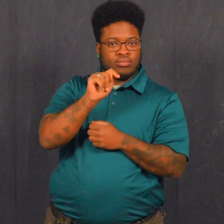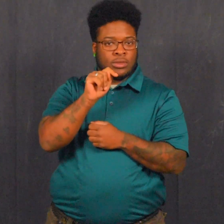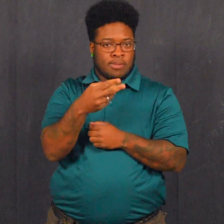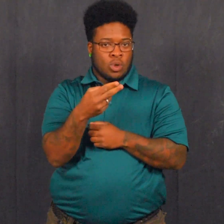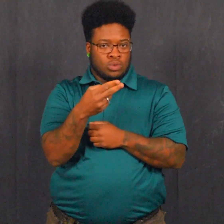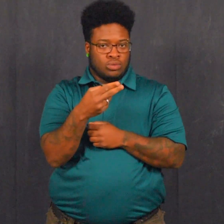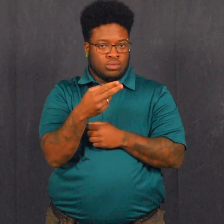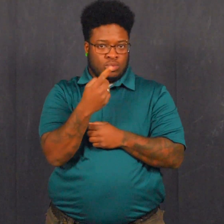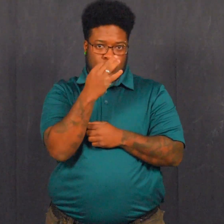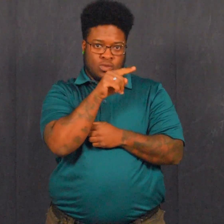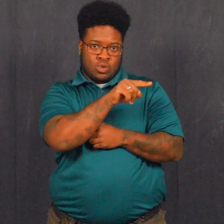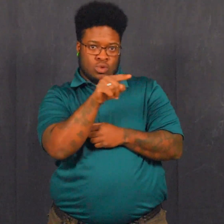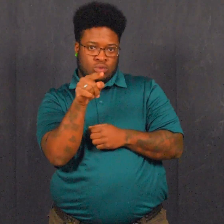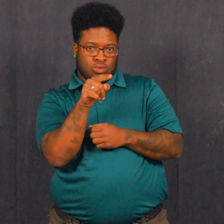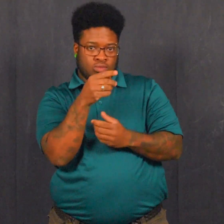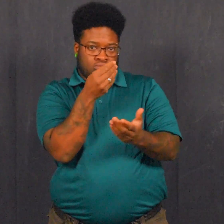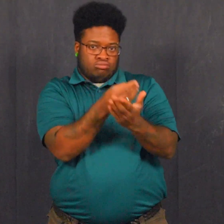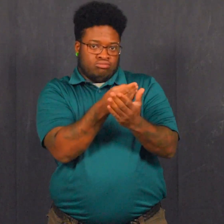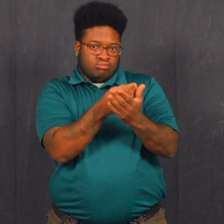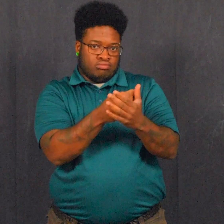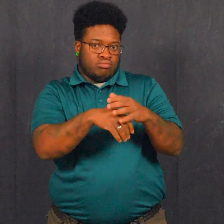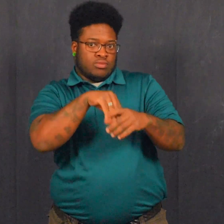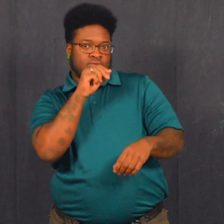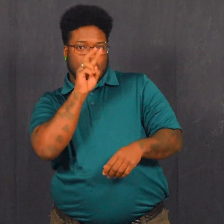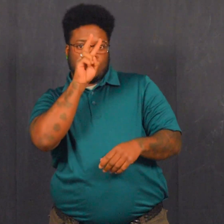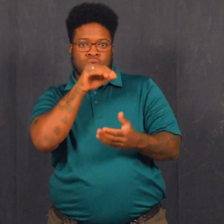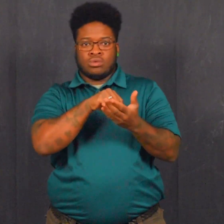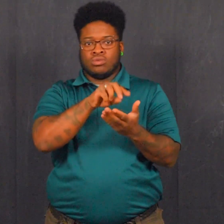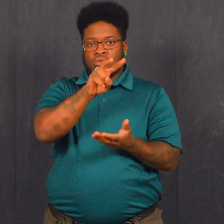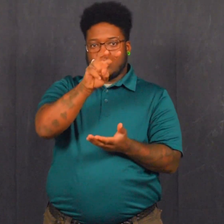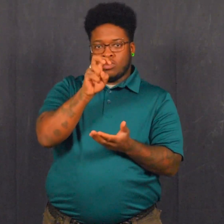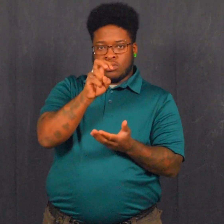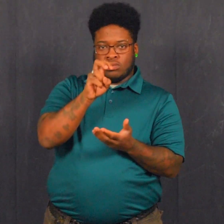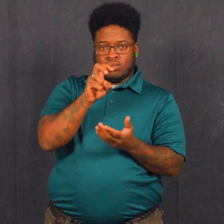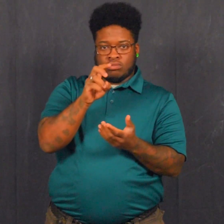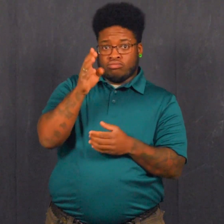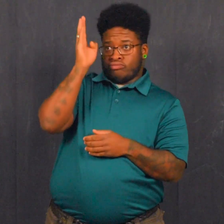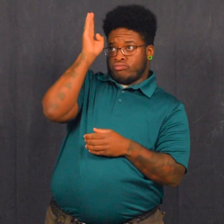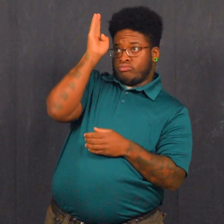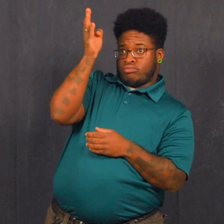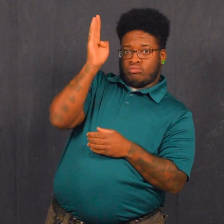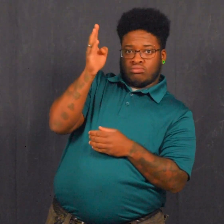to be one of two grantees out of 2200 to present about